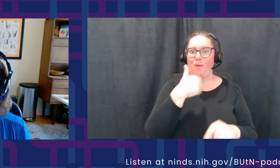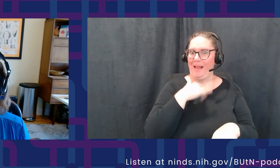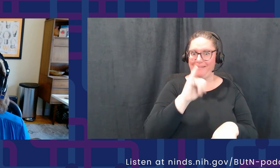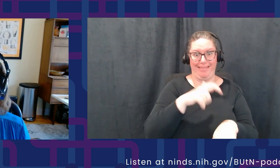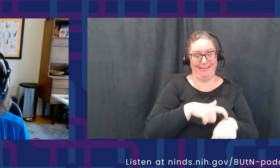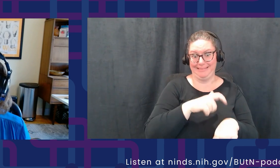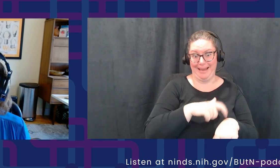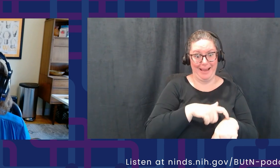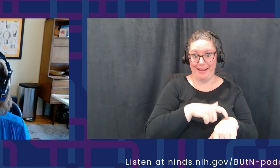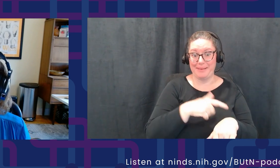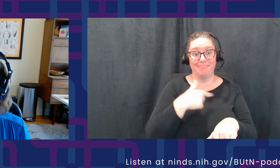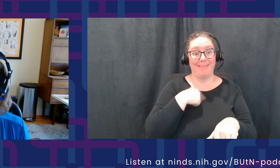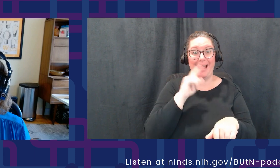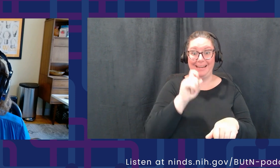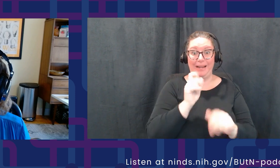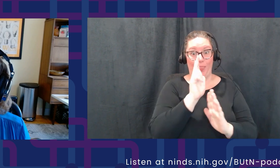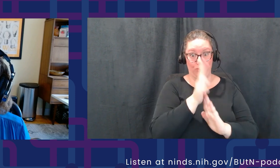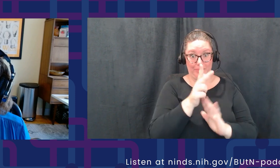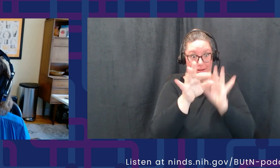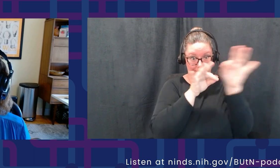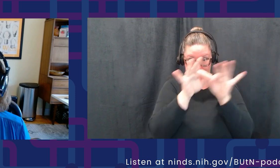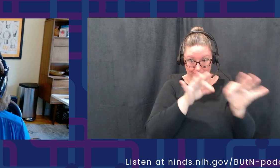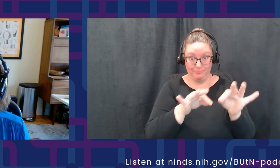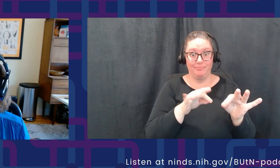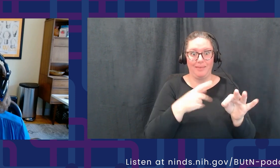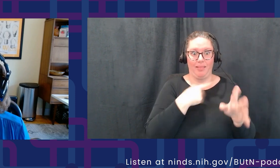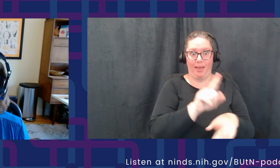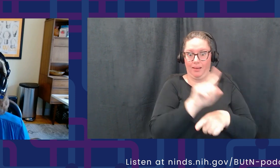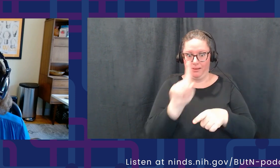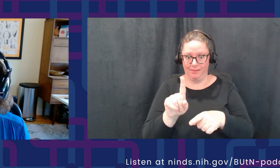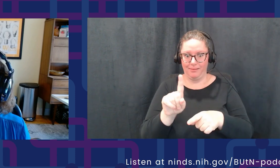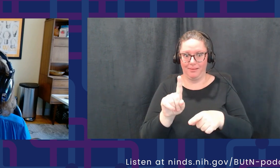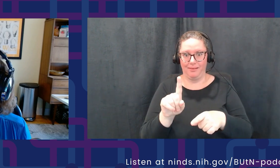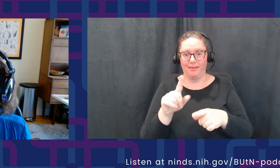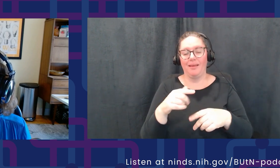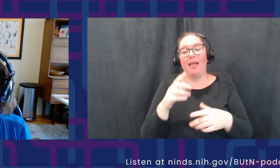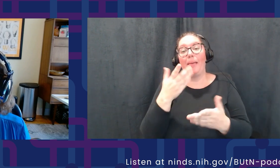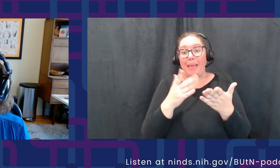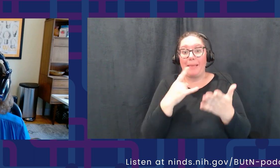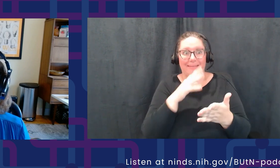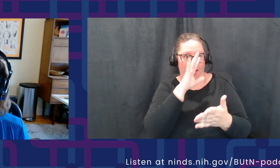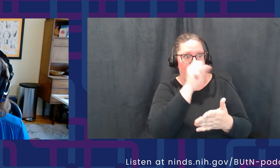Like I need the three minute spiel and then once you've sucked me in maybe we can talk a little bit more.